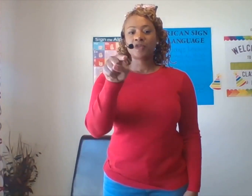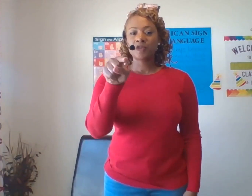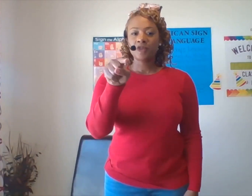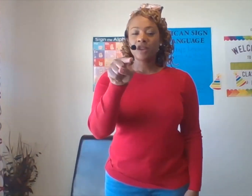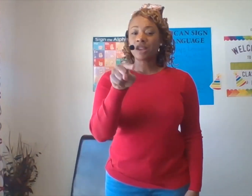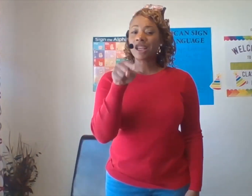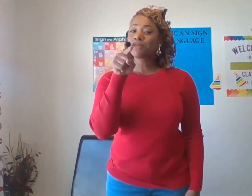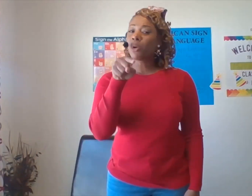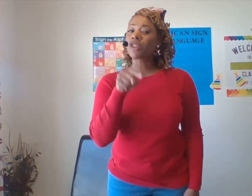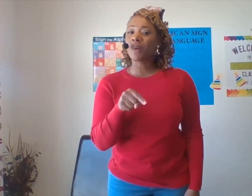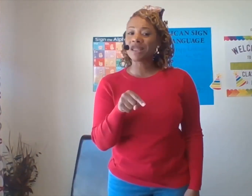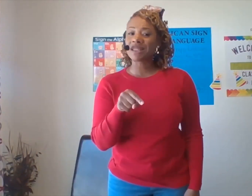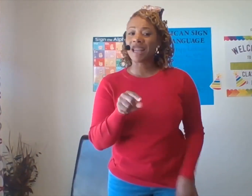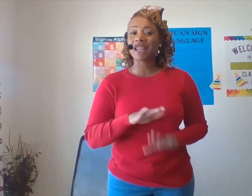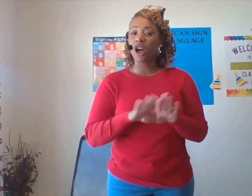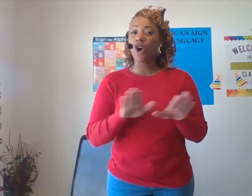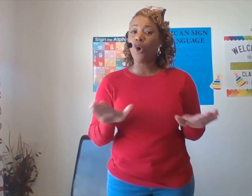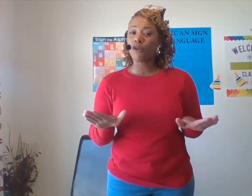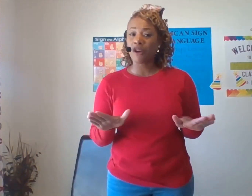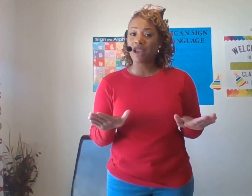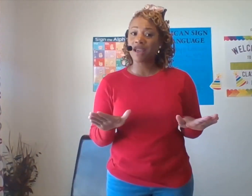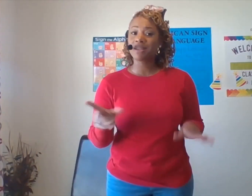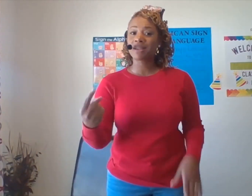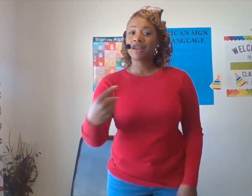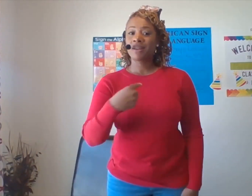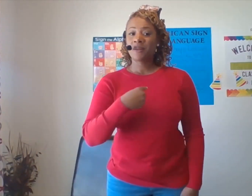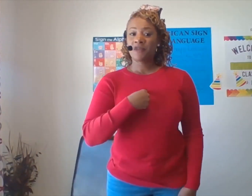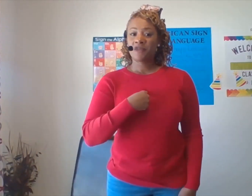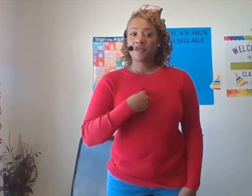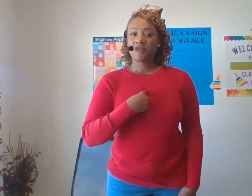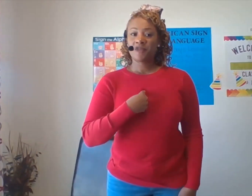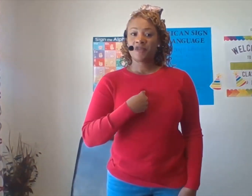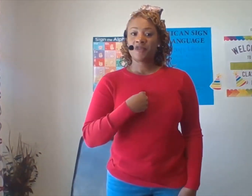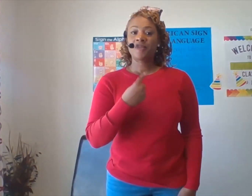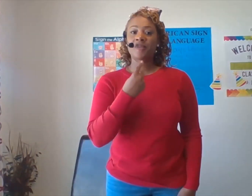so that's more than one sign it's like a whole phrase